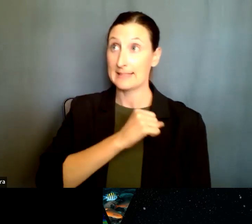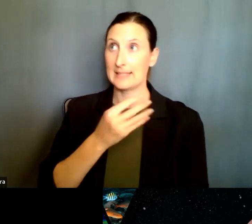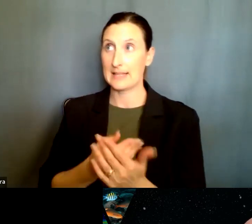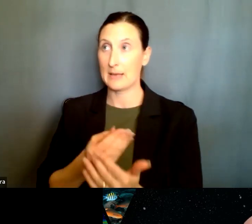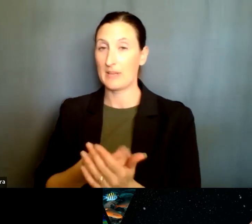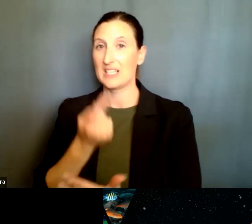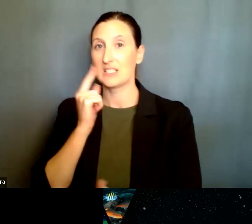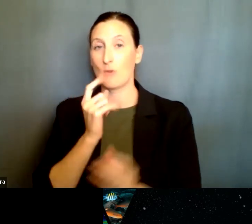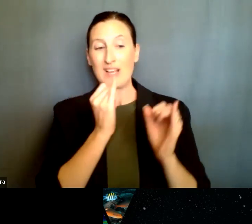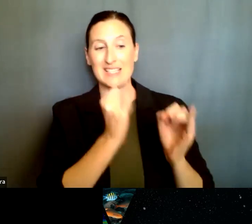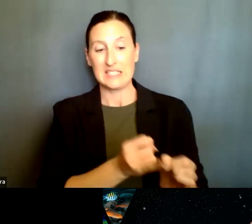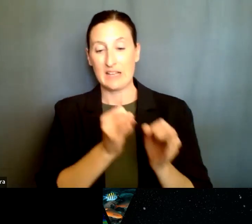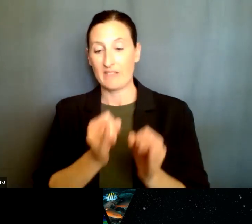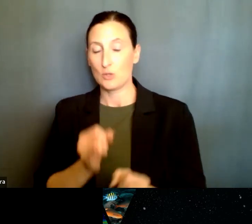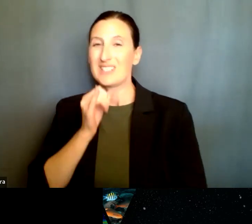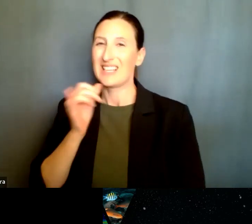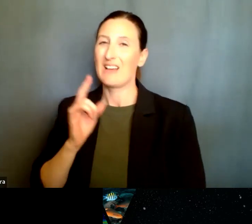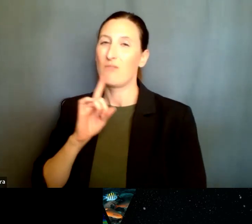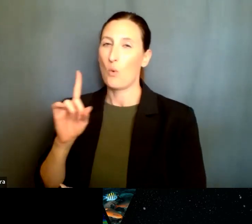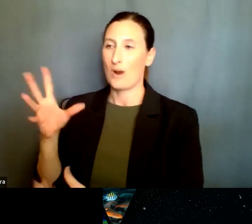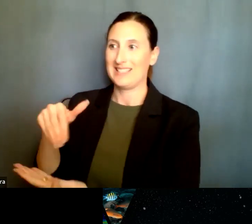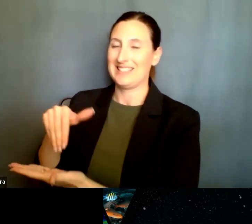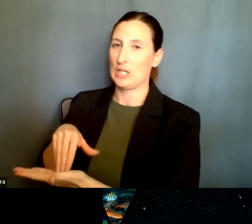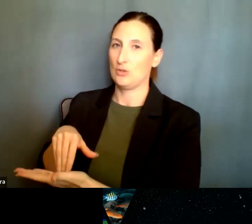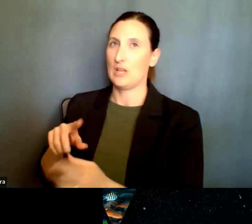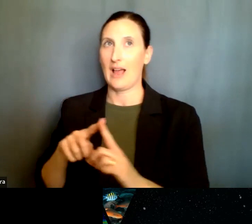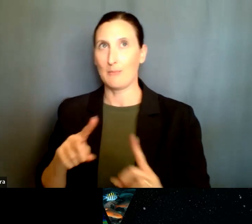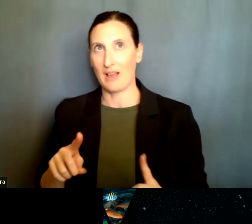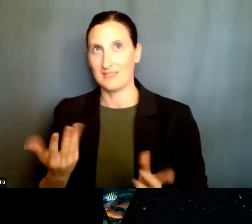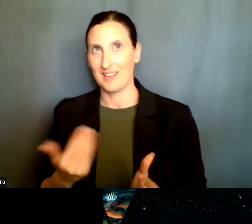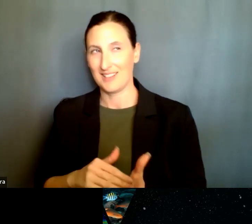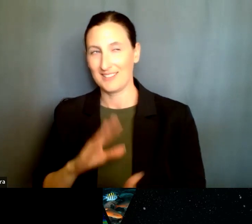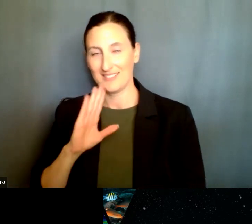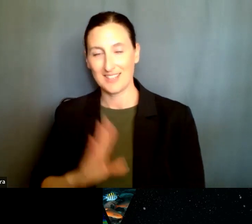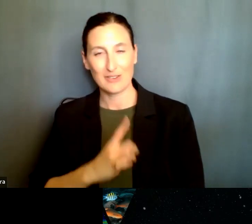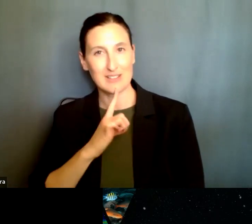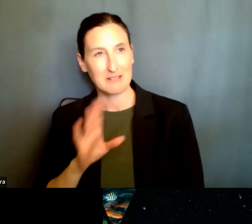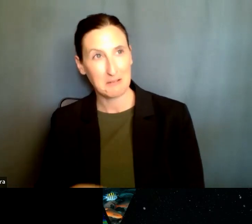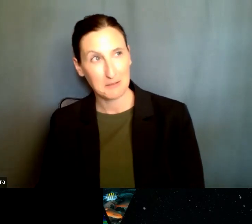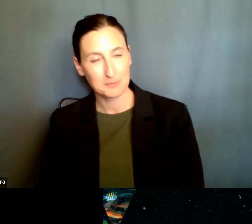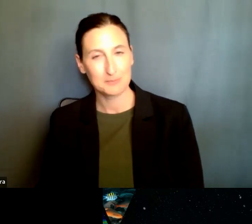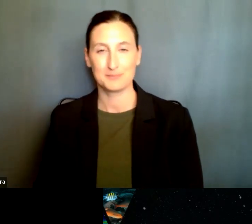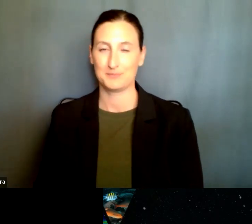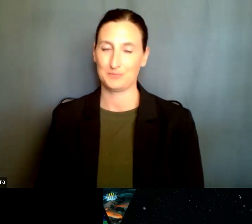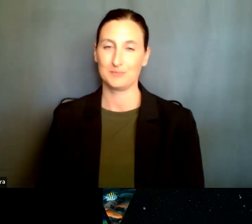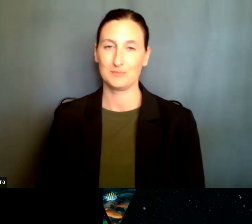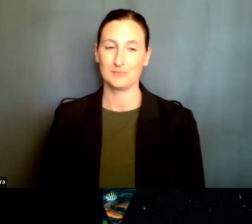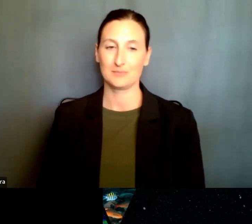but again, never say never. Samantha Brewton Hunter: Okay. How can we receive notification of